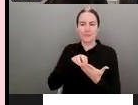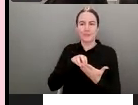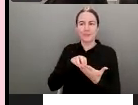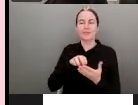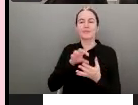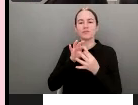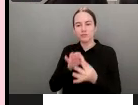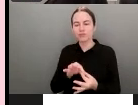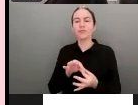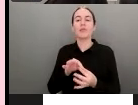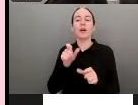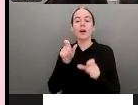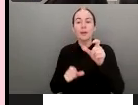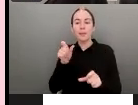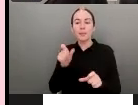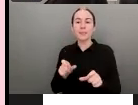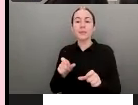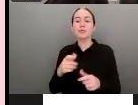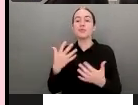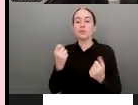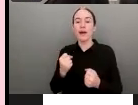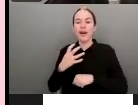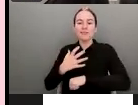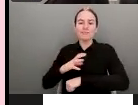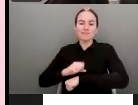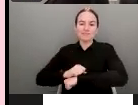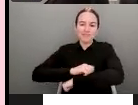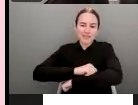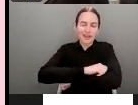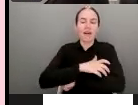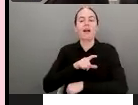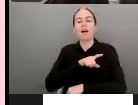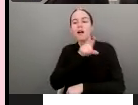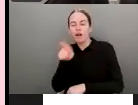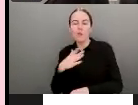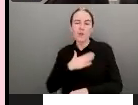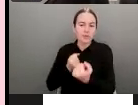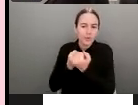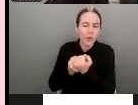for supporting cancer patients in treatment. Good thing